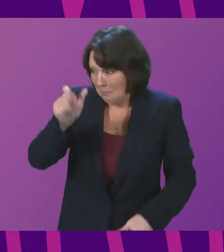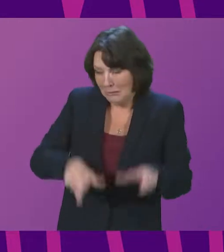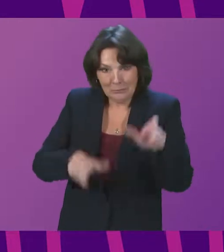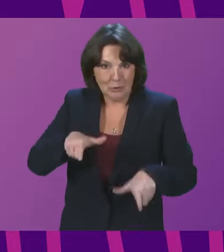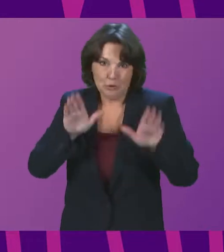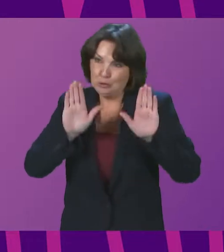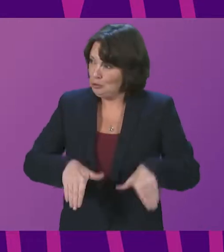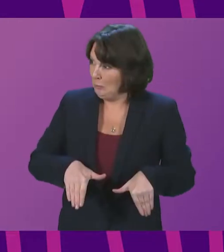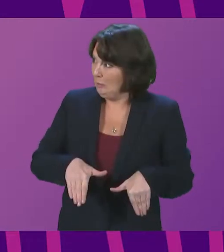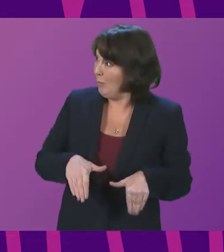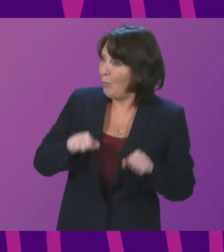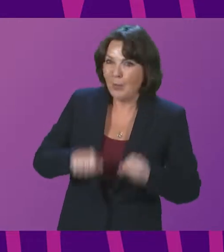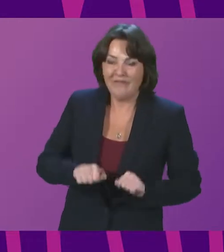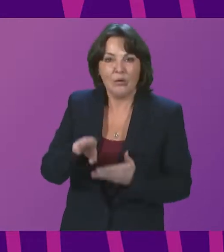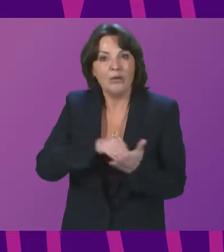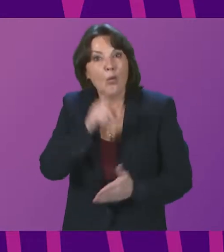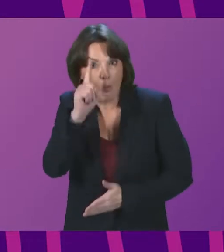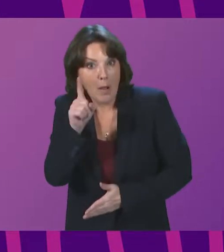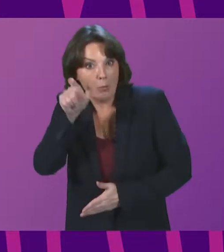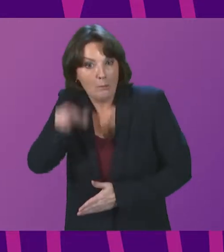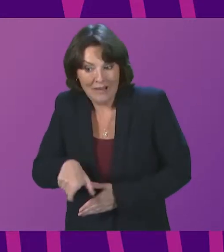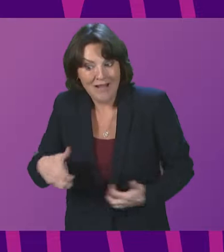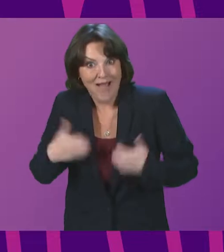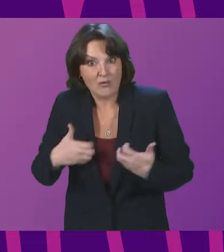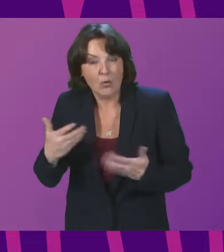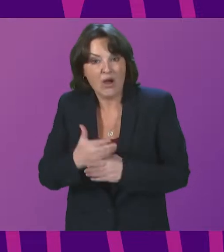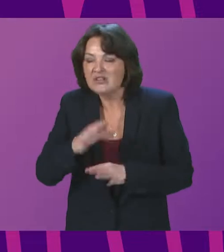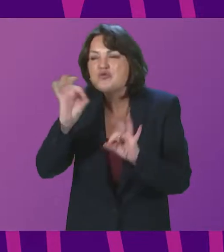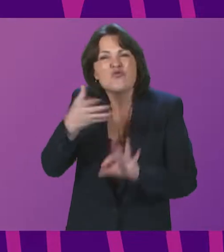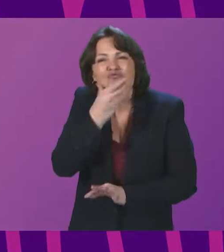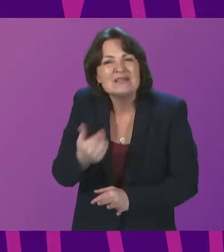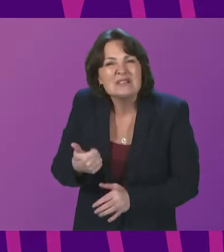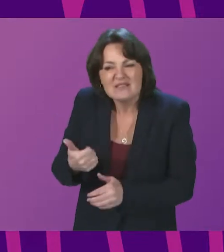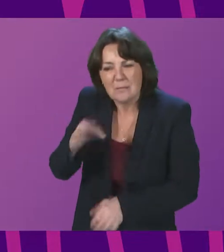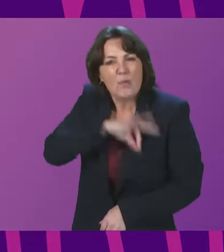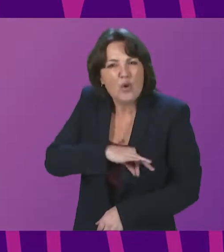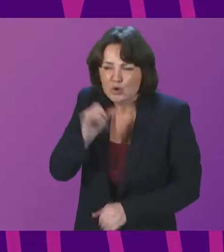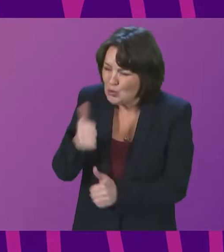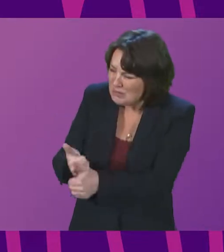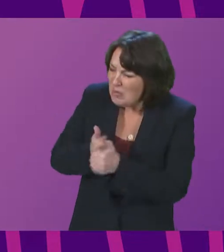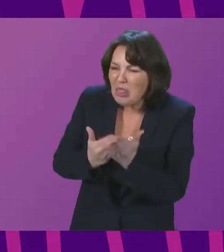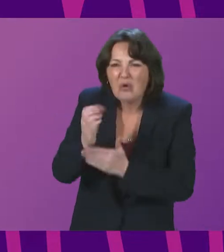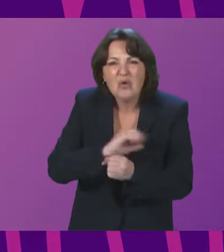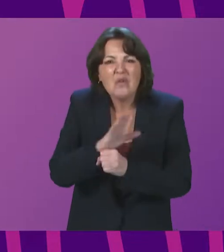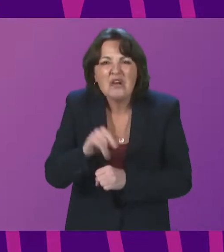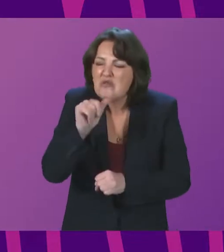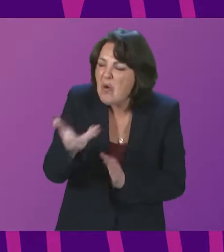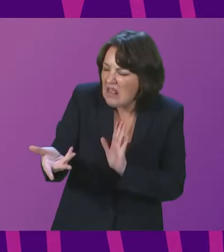One angry worker told me last night that they received no Christmas bonus and no support through Covid—not even a slice of fish.